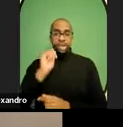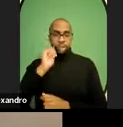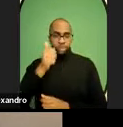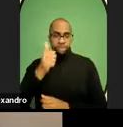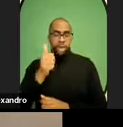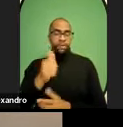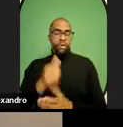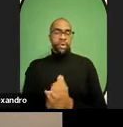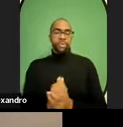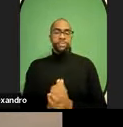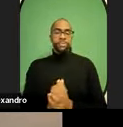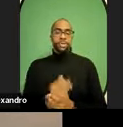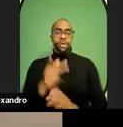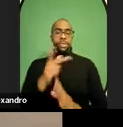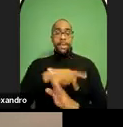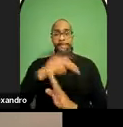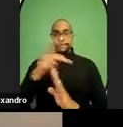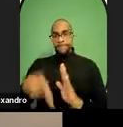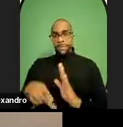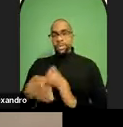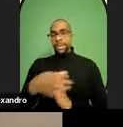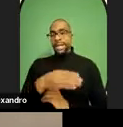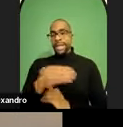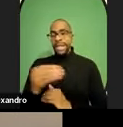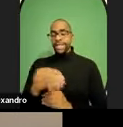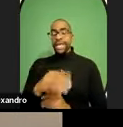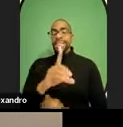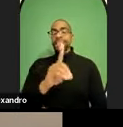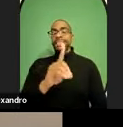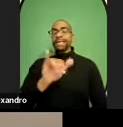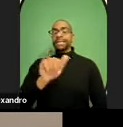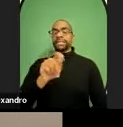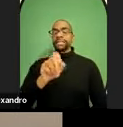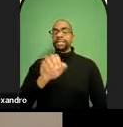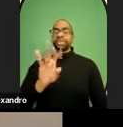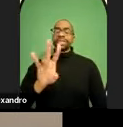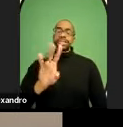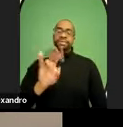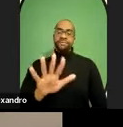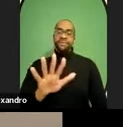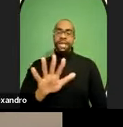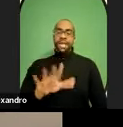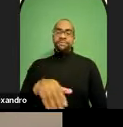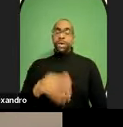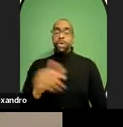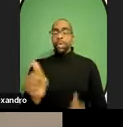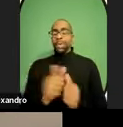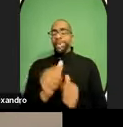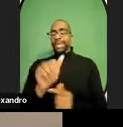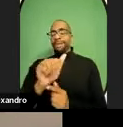special education office at the department of Education. to me Tomorrow will be those programs for Tomorrow will be those programs that followed by just office of district 75 the week after on